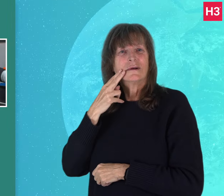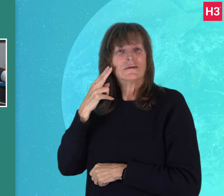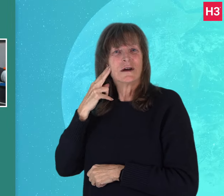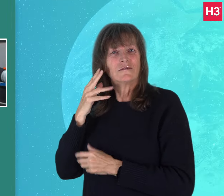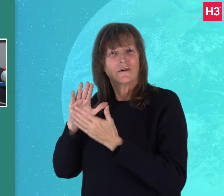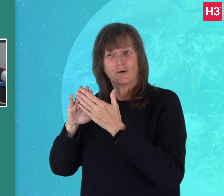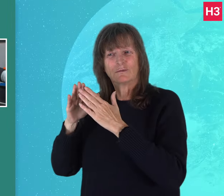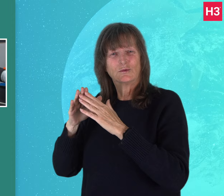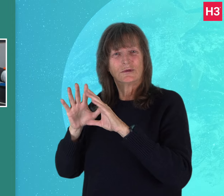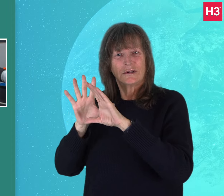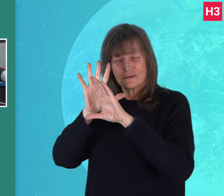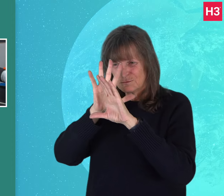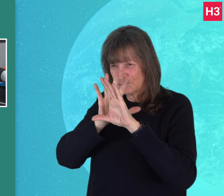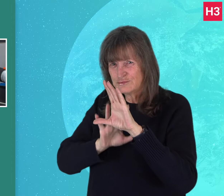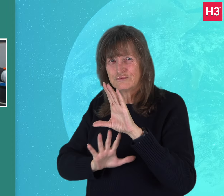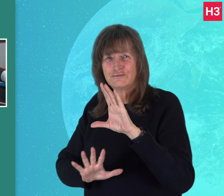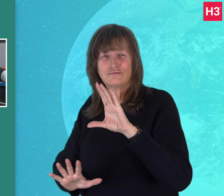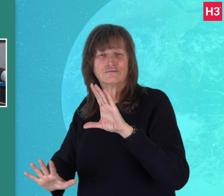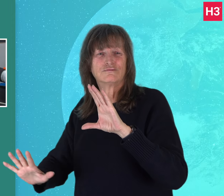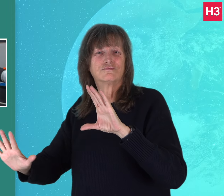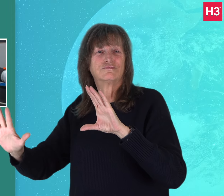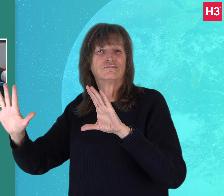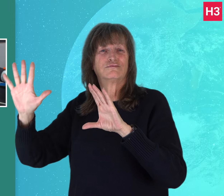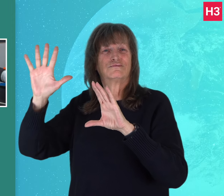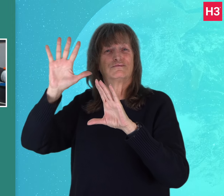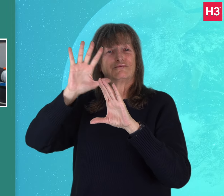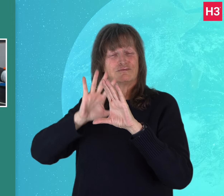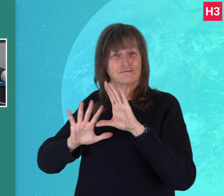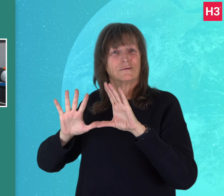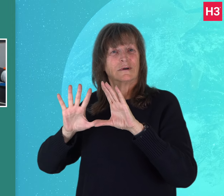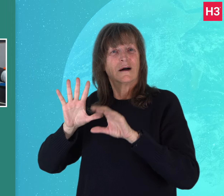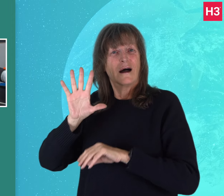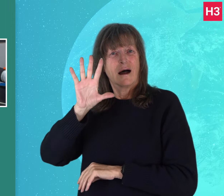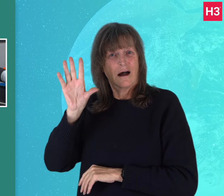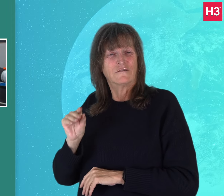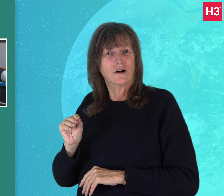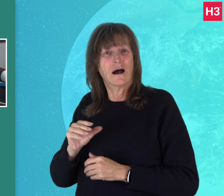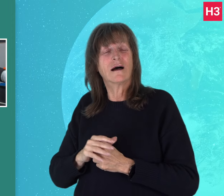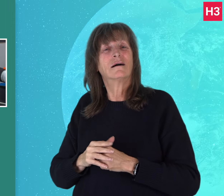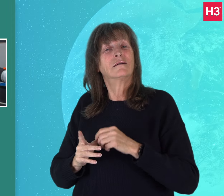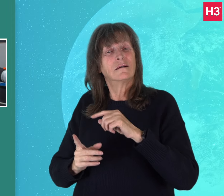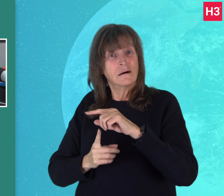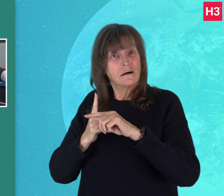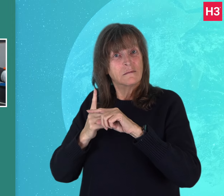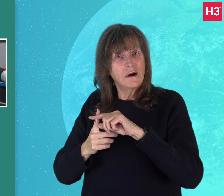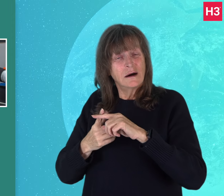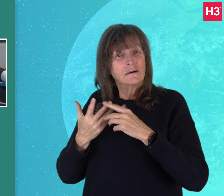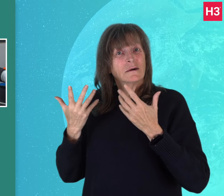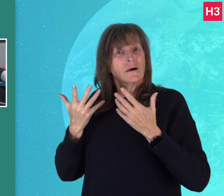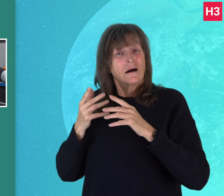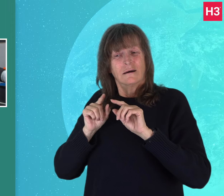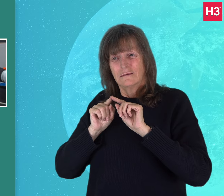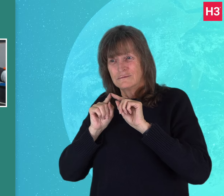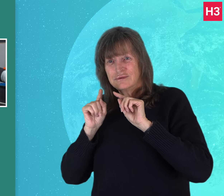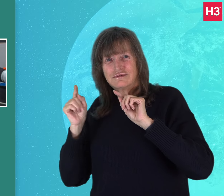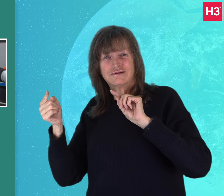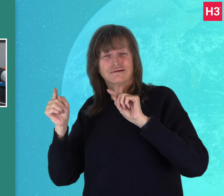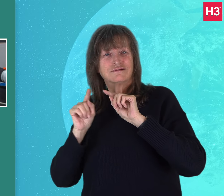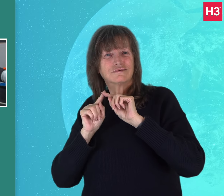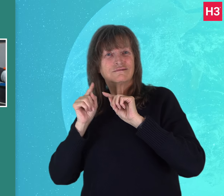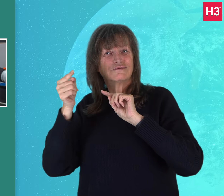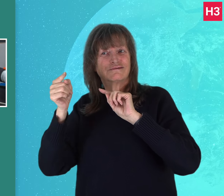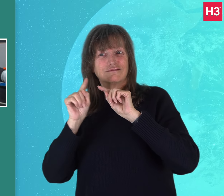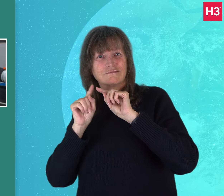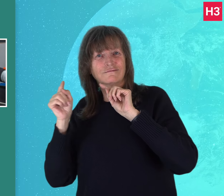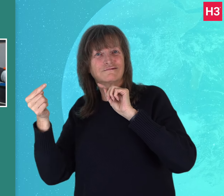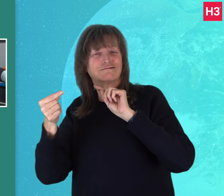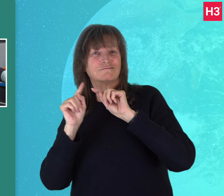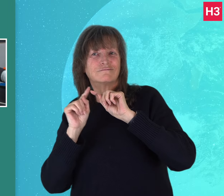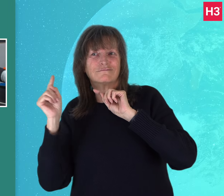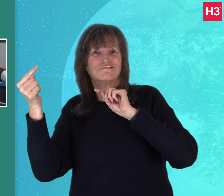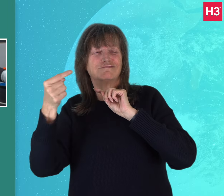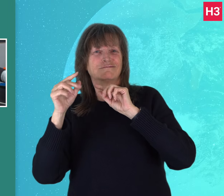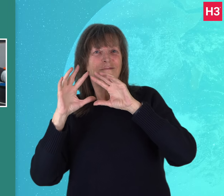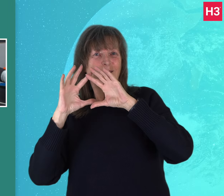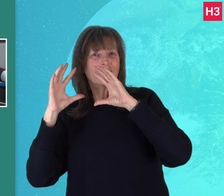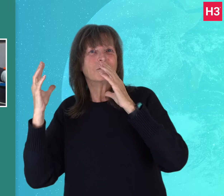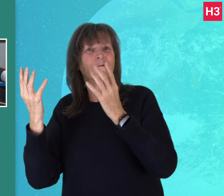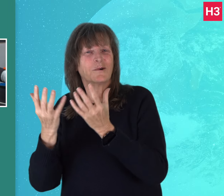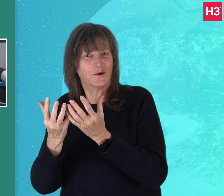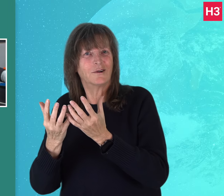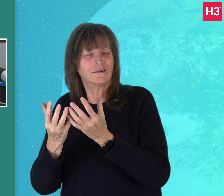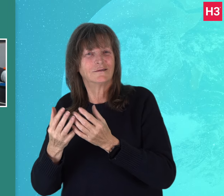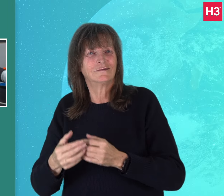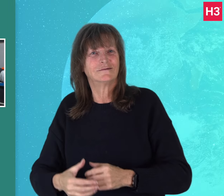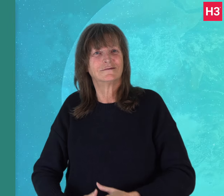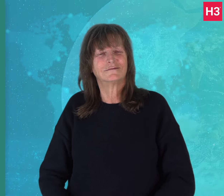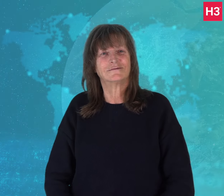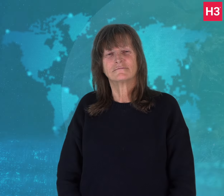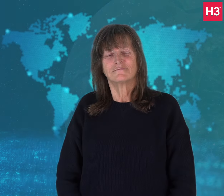more accessible to Deaf communities across Africa and around the world.